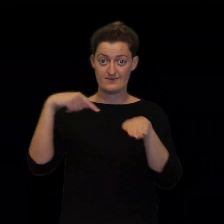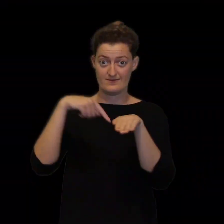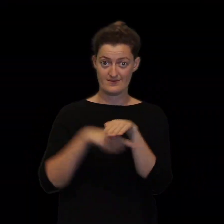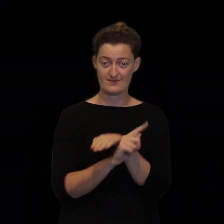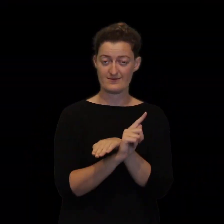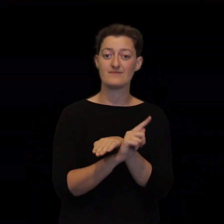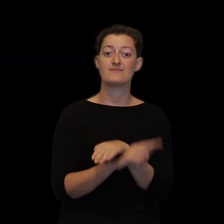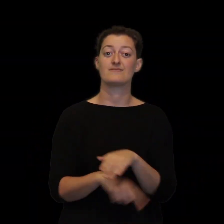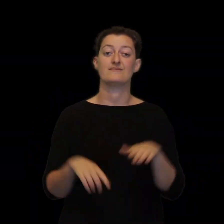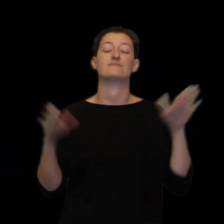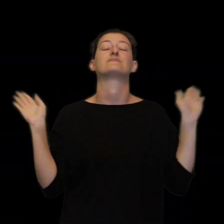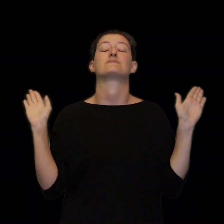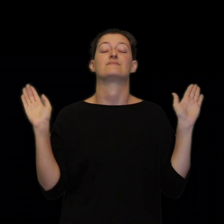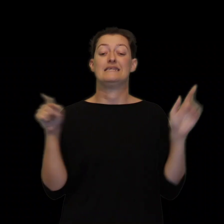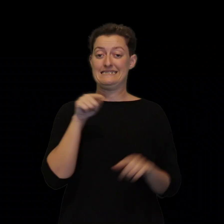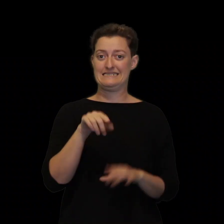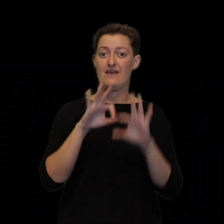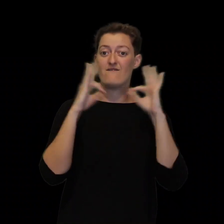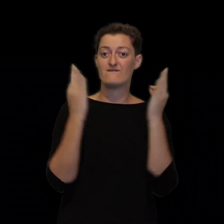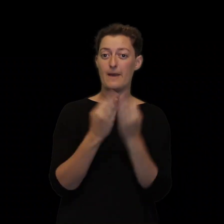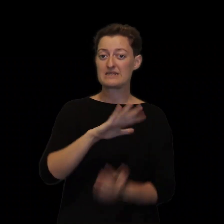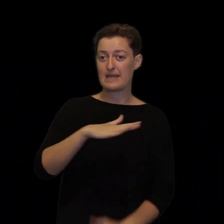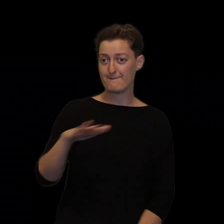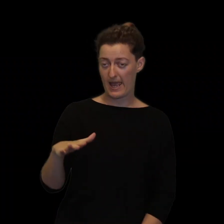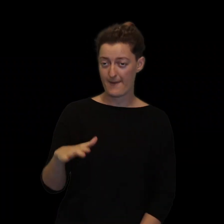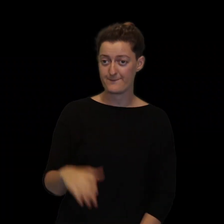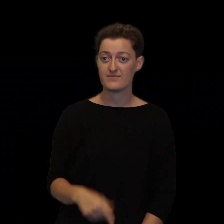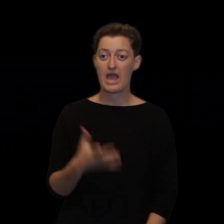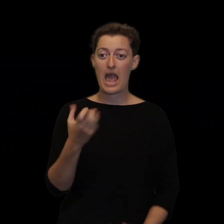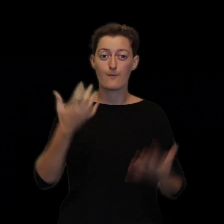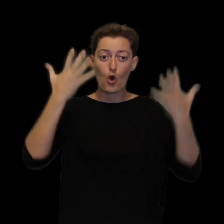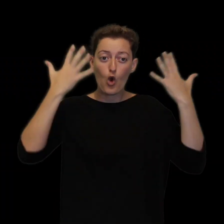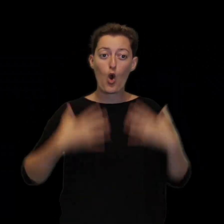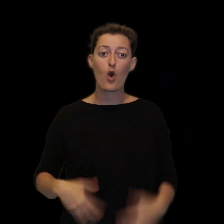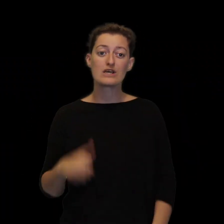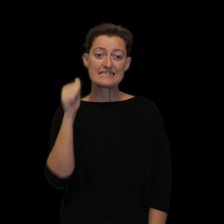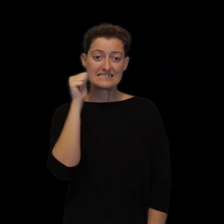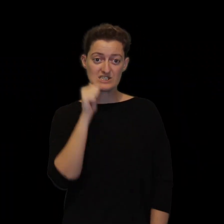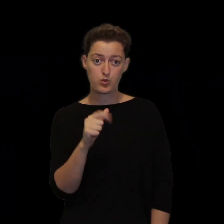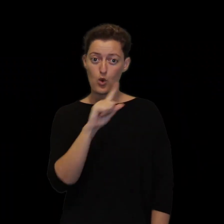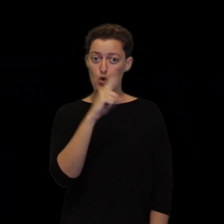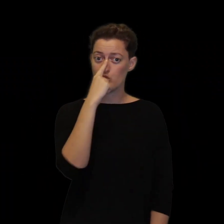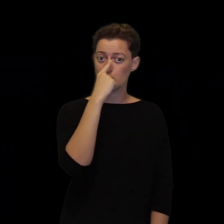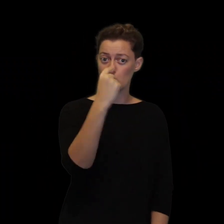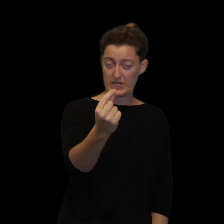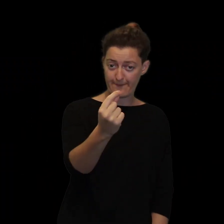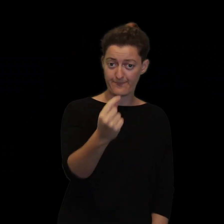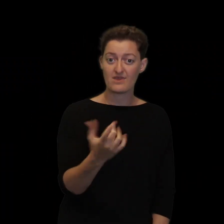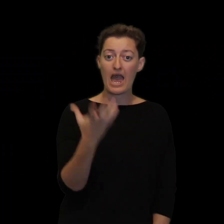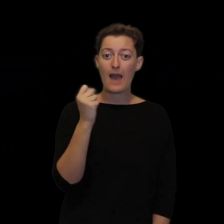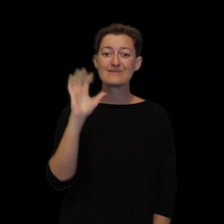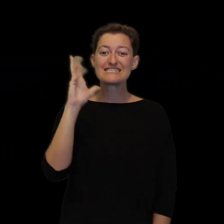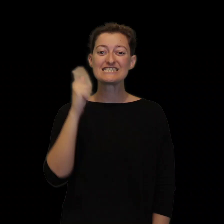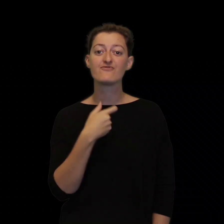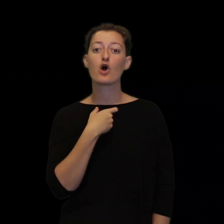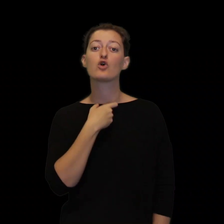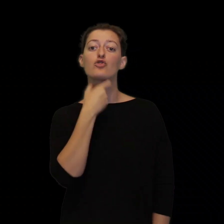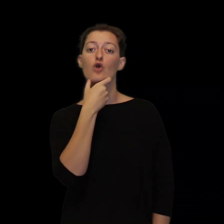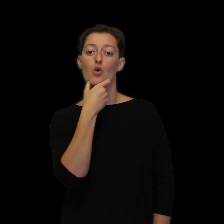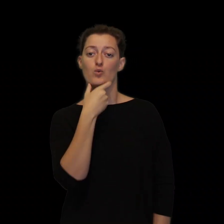The Great Cormorant is a family of seabird, it is a large black bird with a long bill and yellow throat.